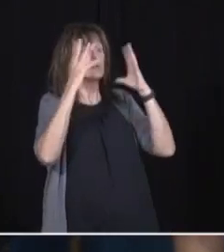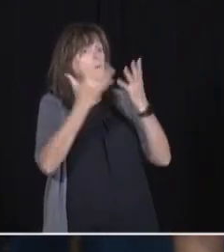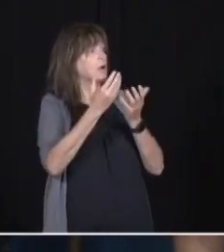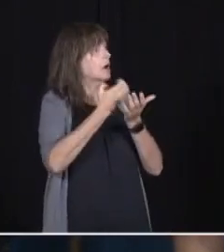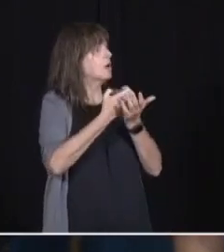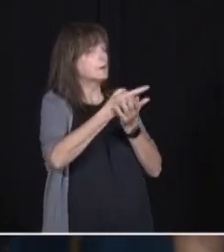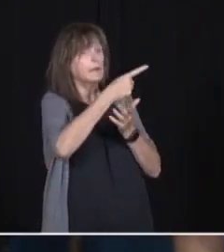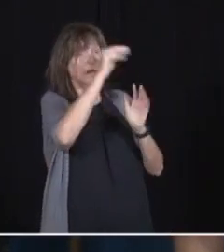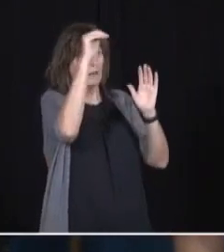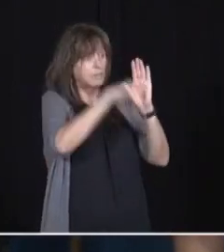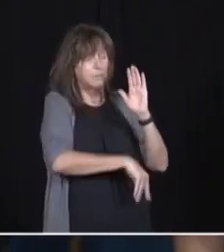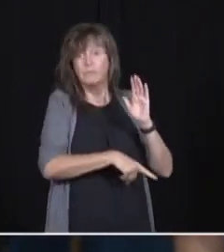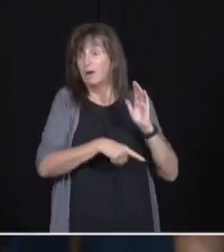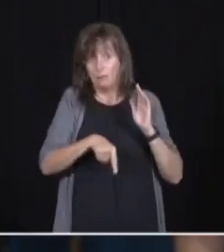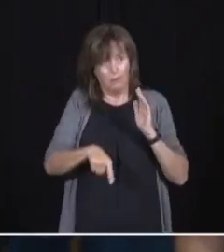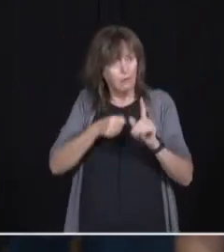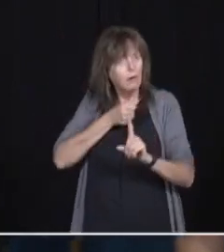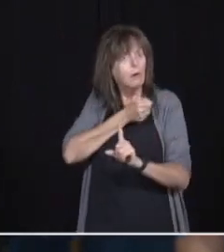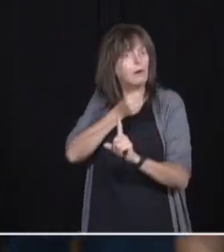transit ridership has created this pressure